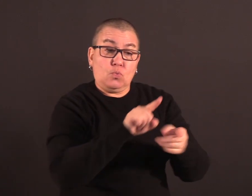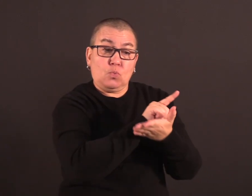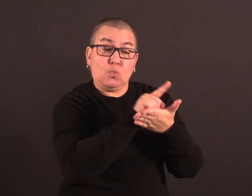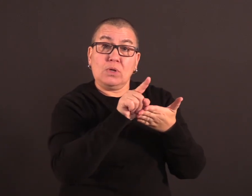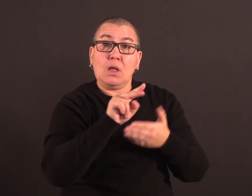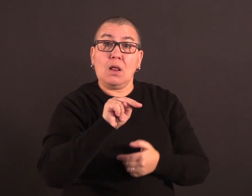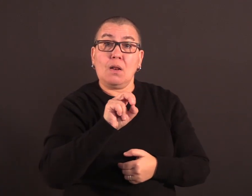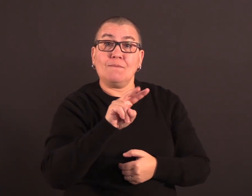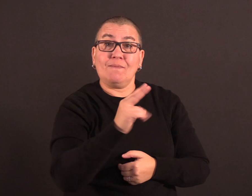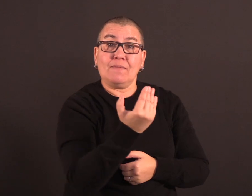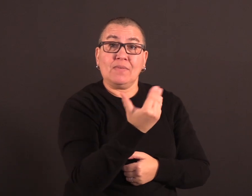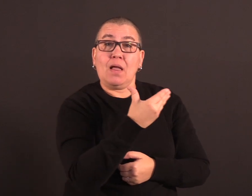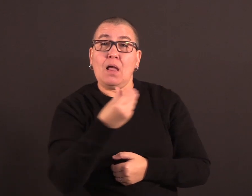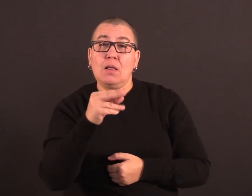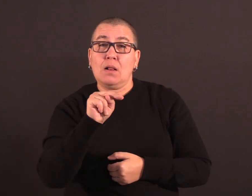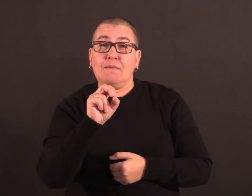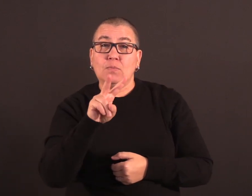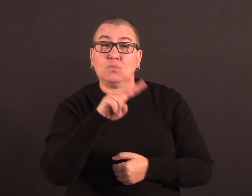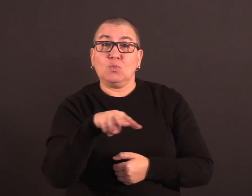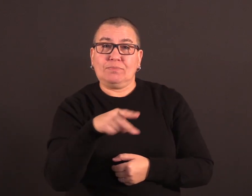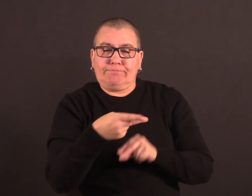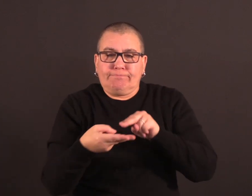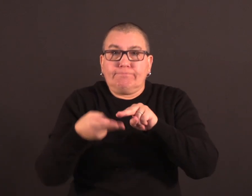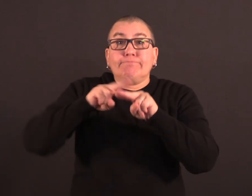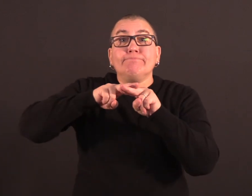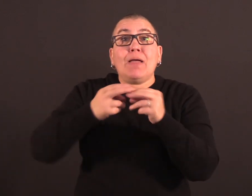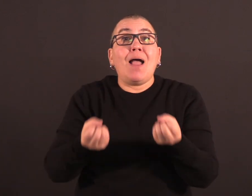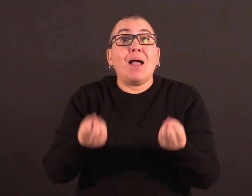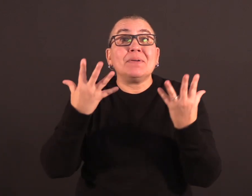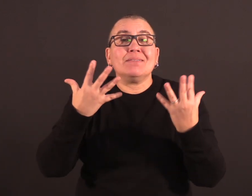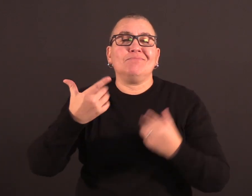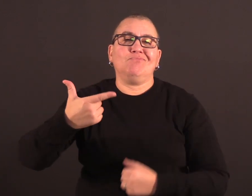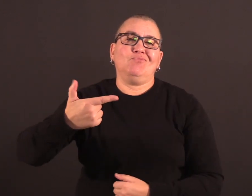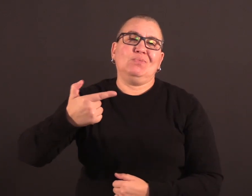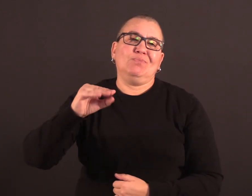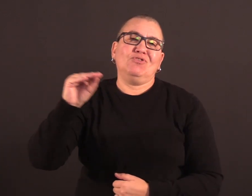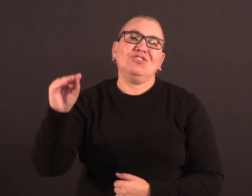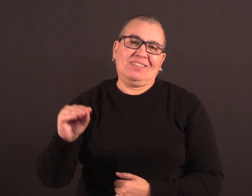The wastewater levels in all seven of the study’s regions increased or